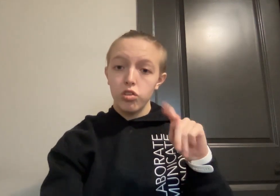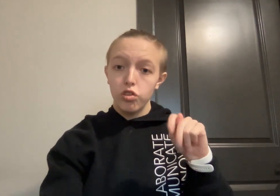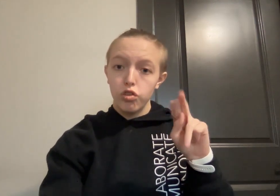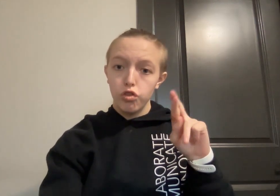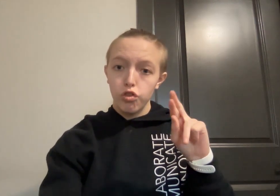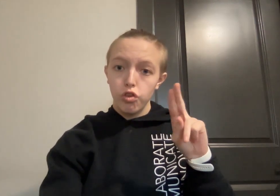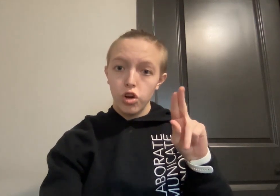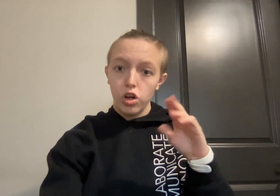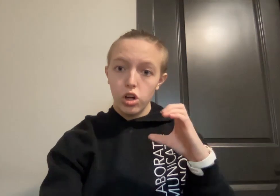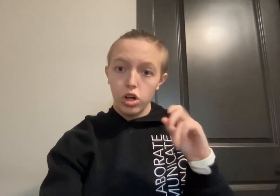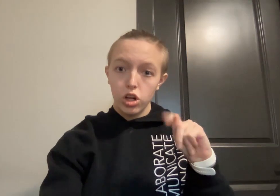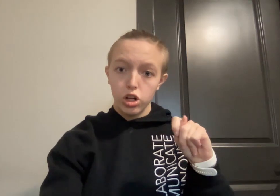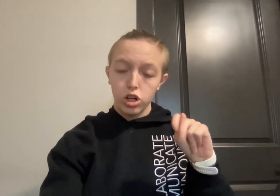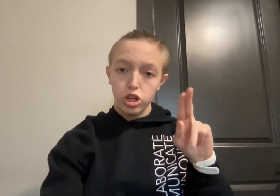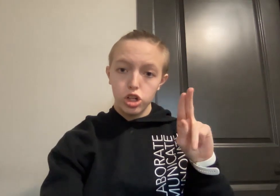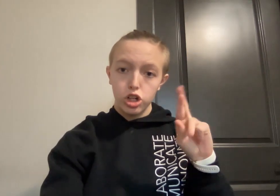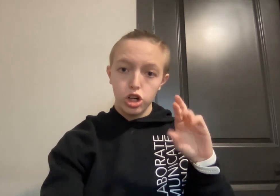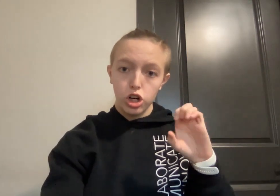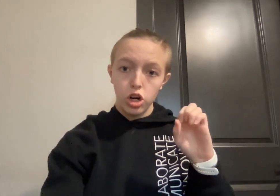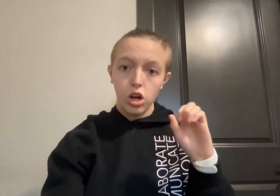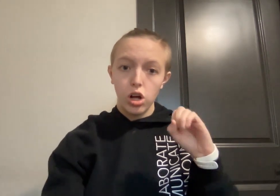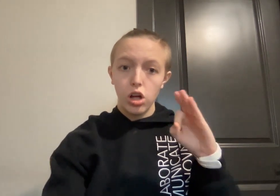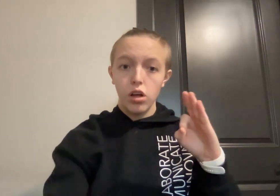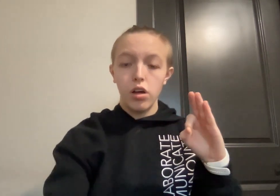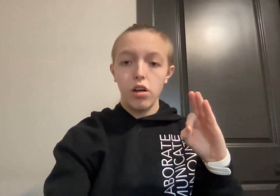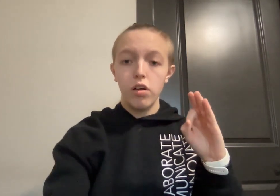structure of ASL, facial expressions